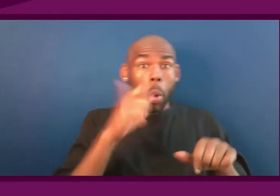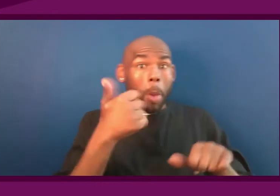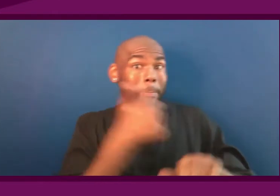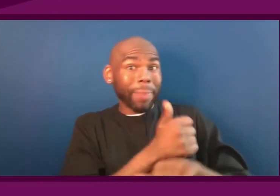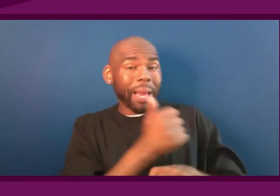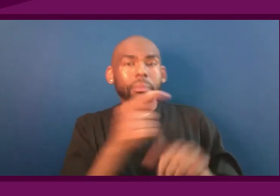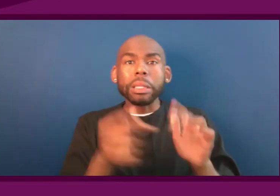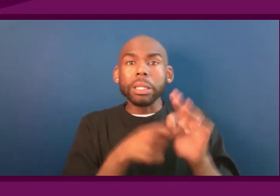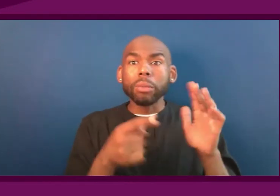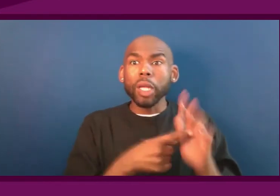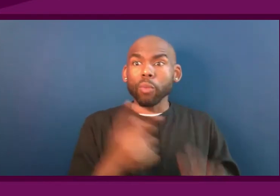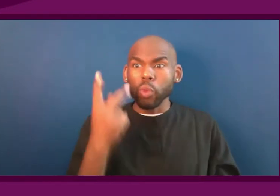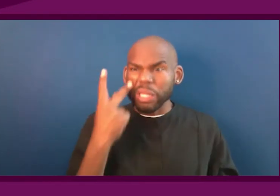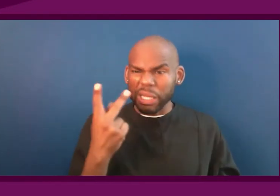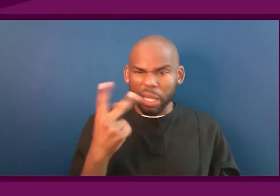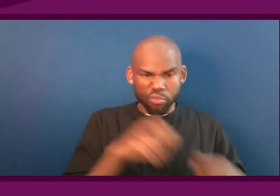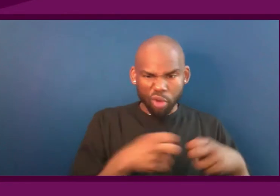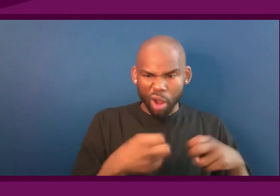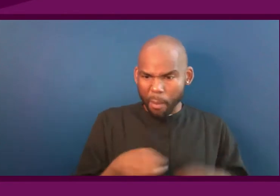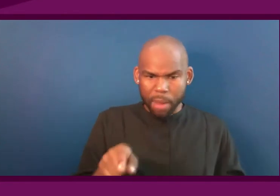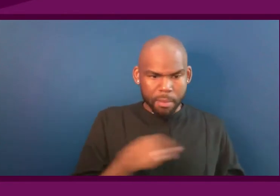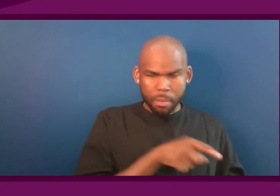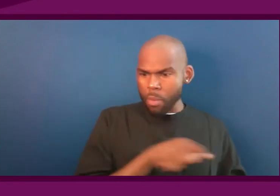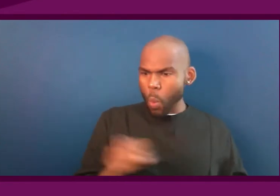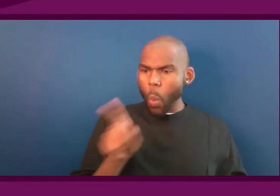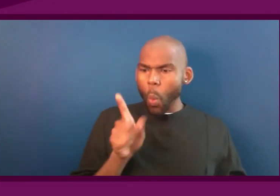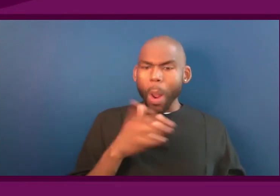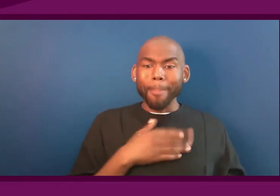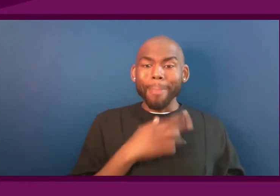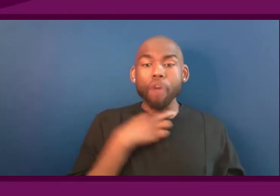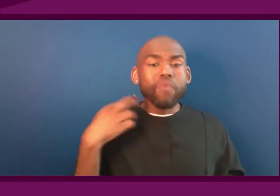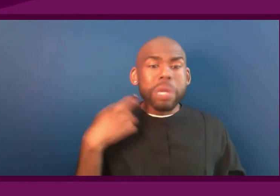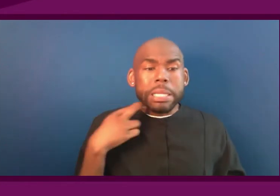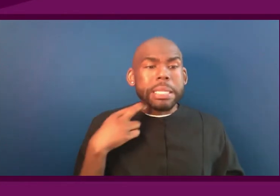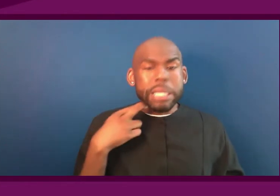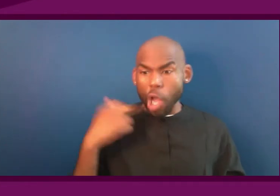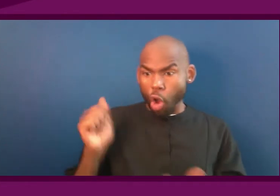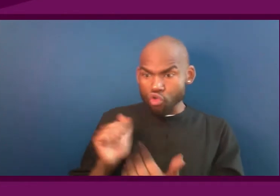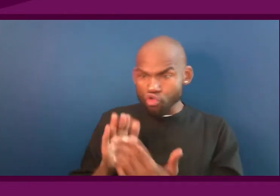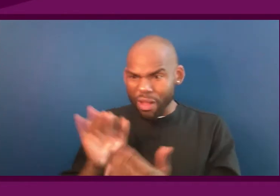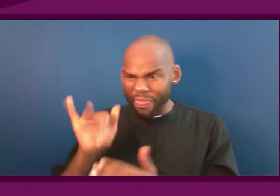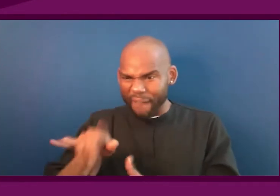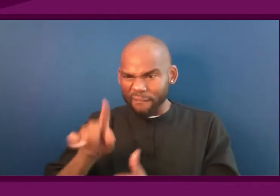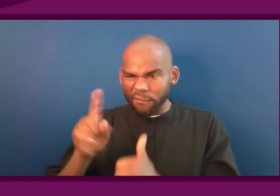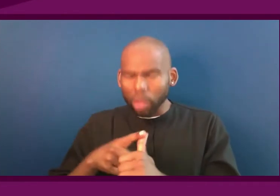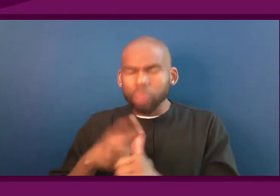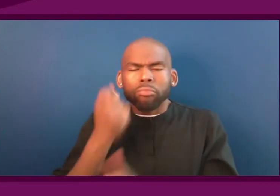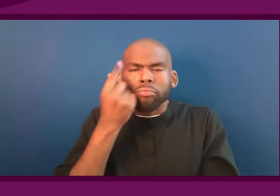that if you don't make your systems accessible, that we can't even apply for your jobs, they don't